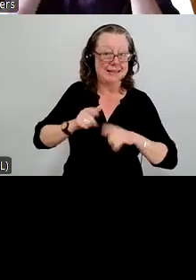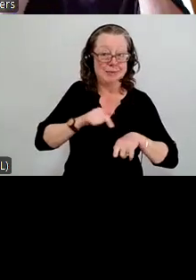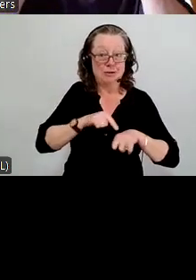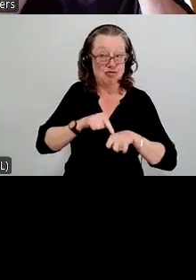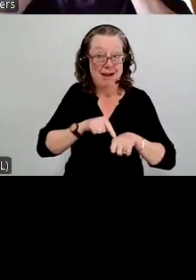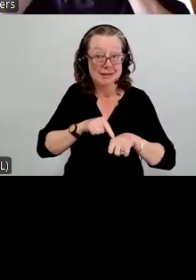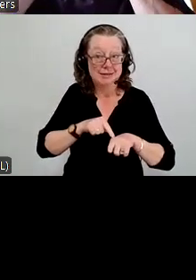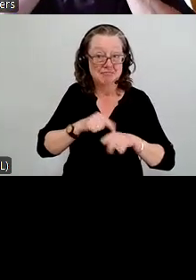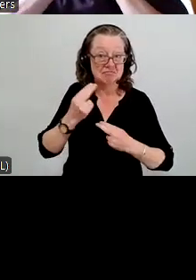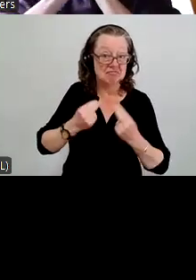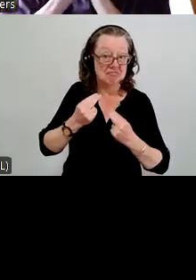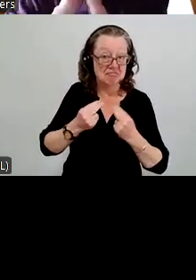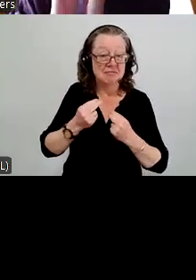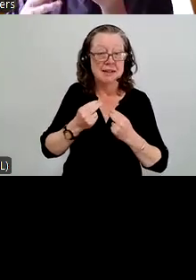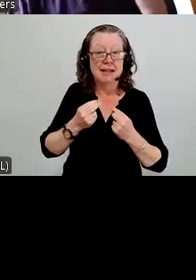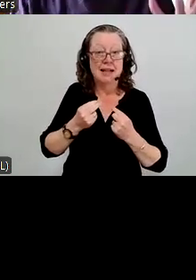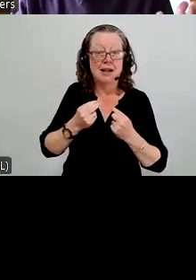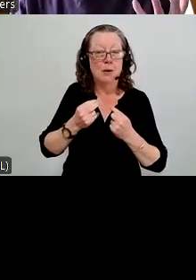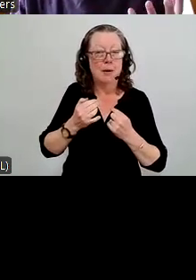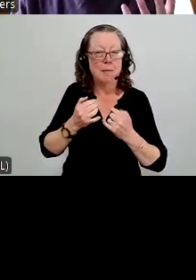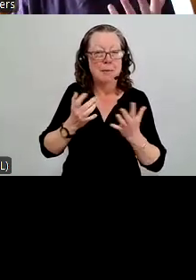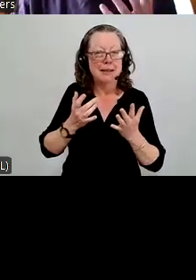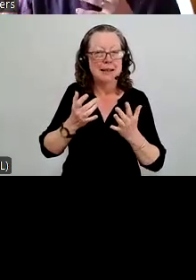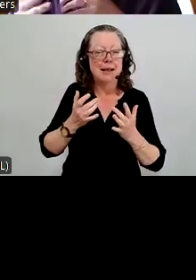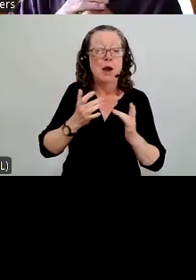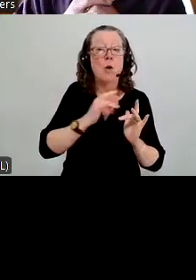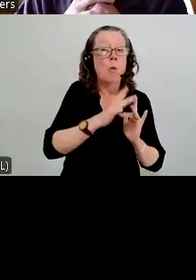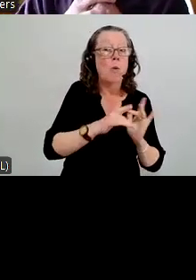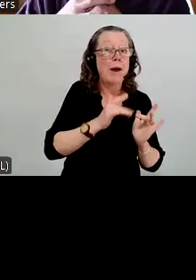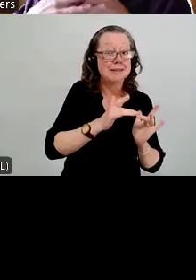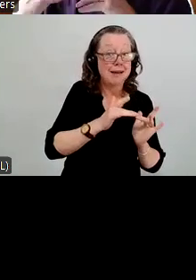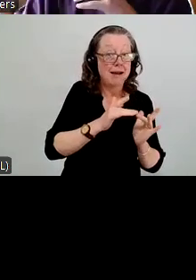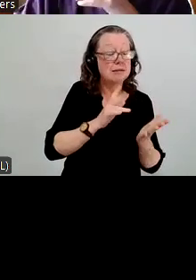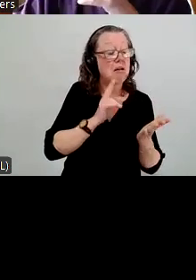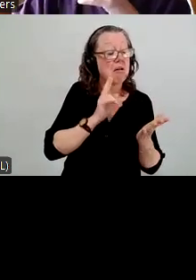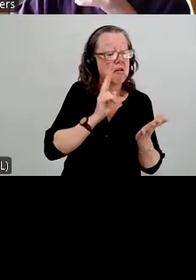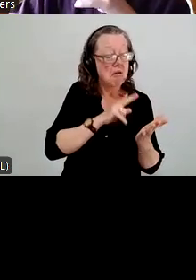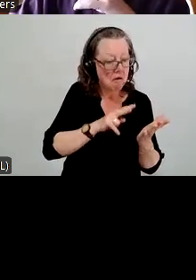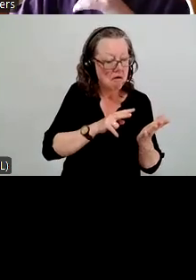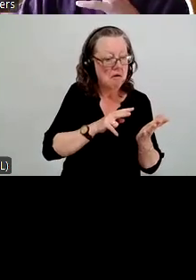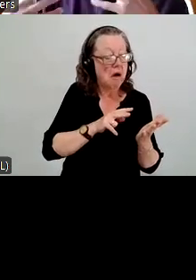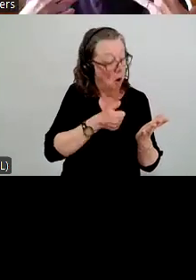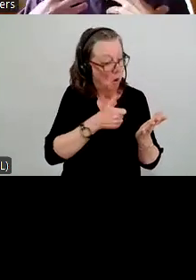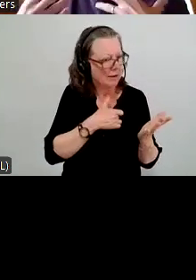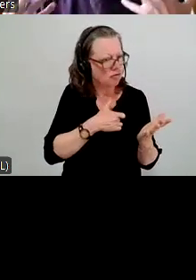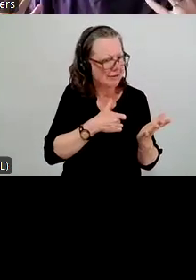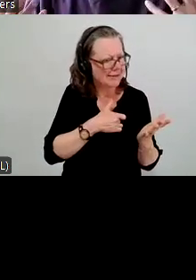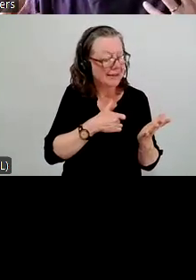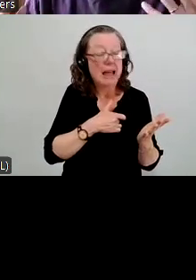I'm really interested in looking at this thing," you might forget about that website. When I accept cookies from websites I like,